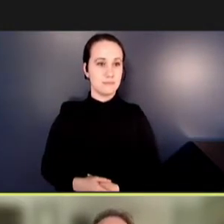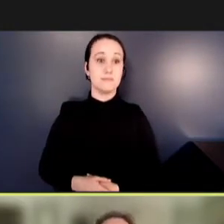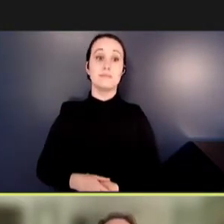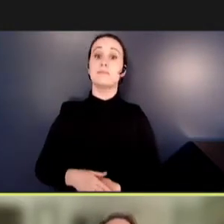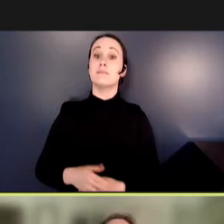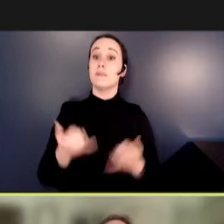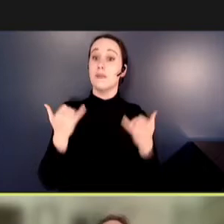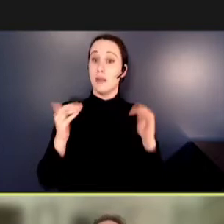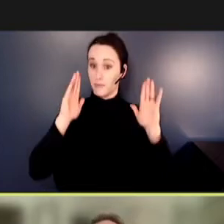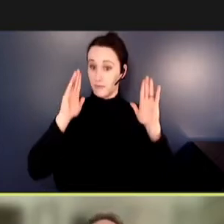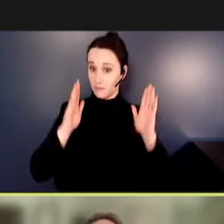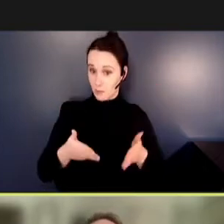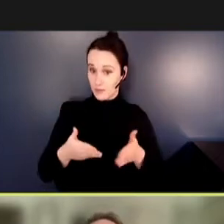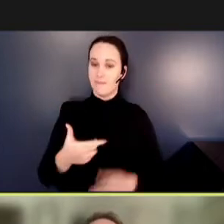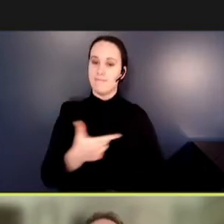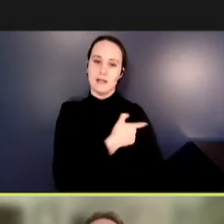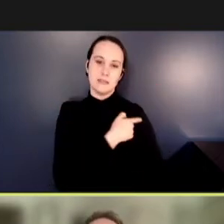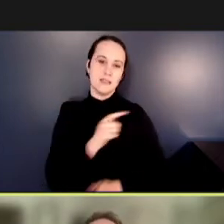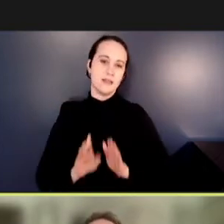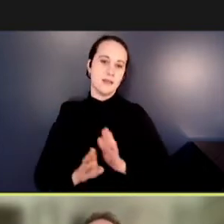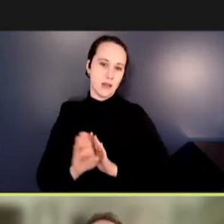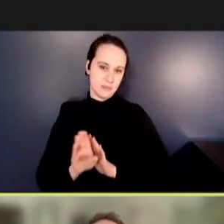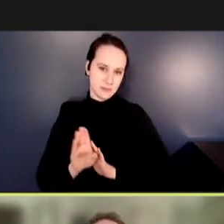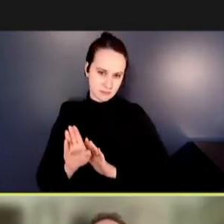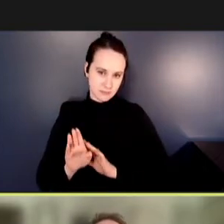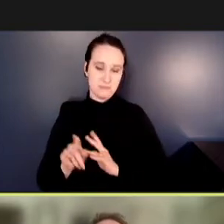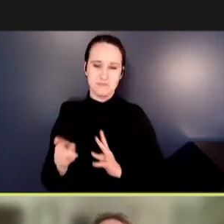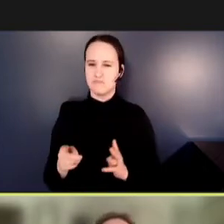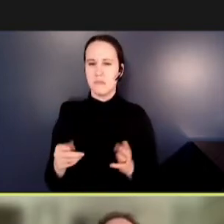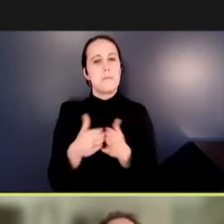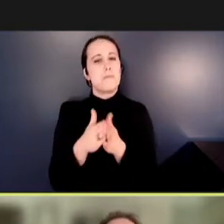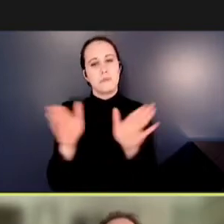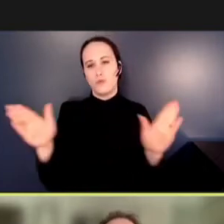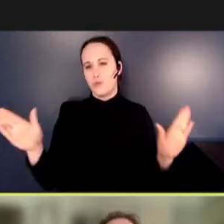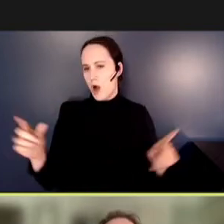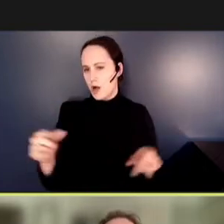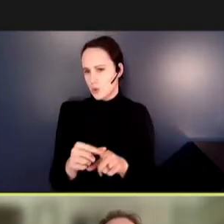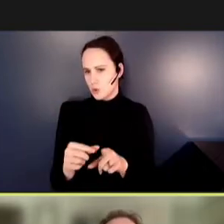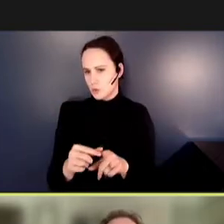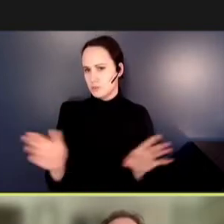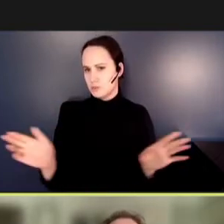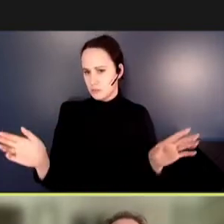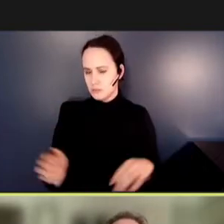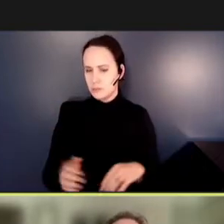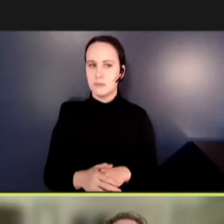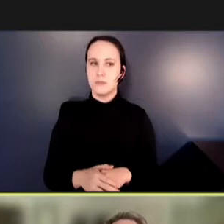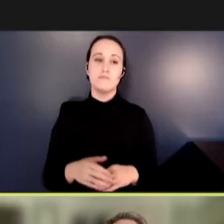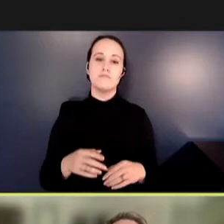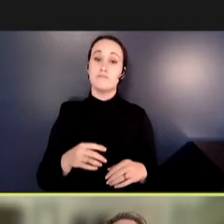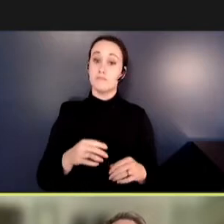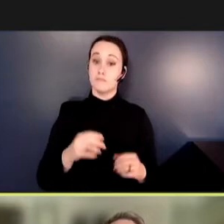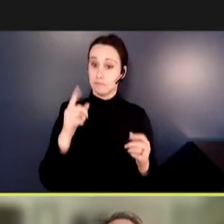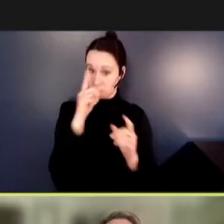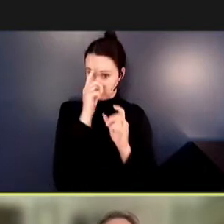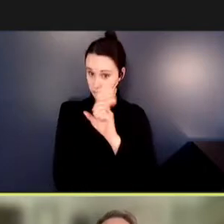now to vaccine development, and we're going to use this very broadly. to think about how AI and